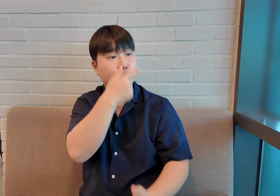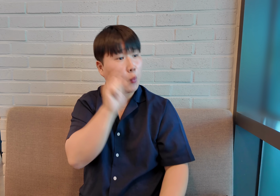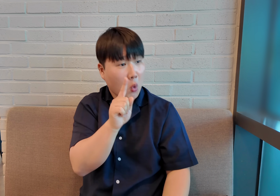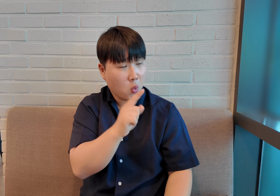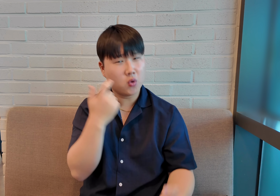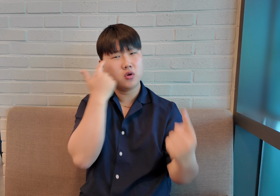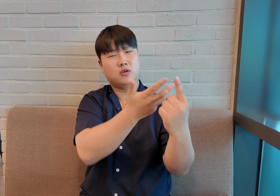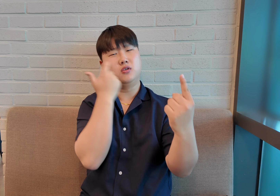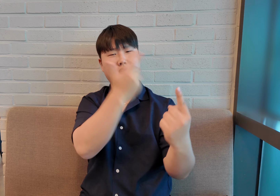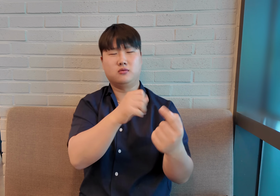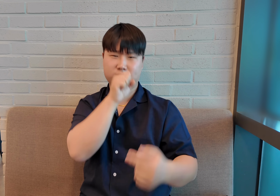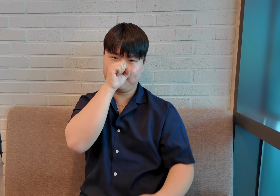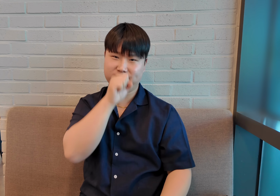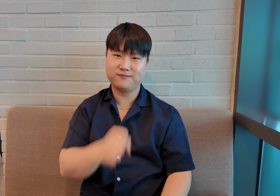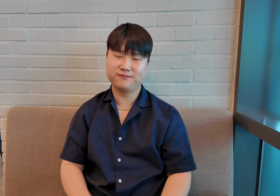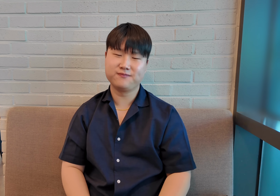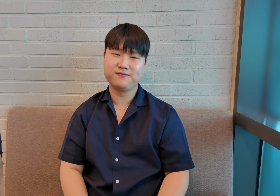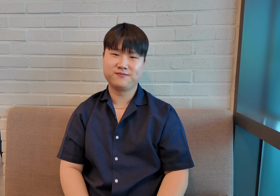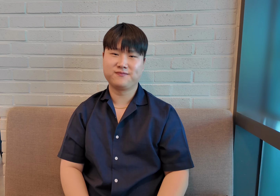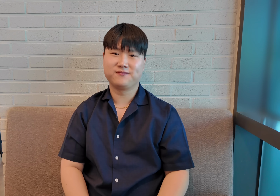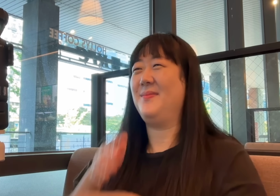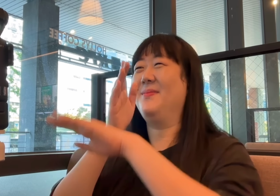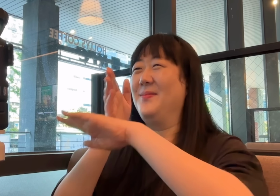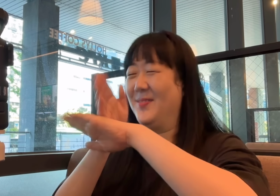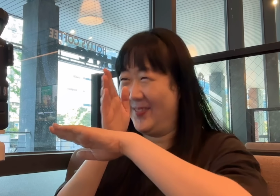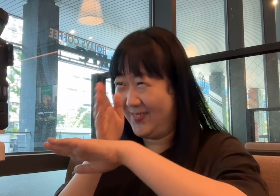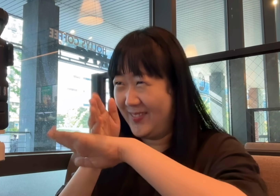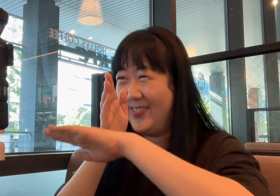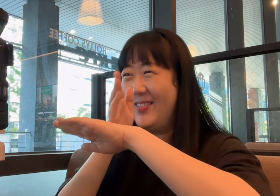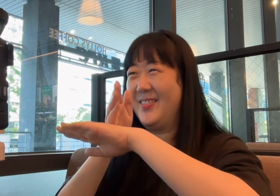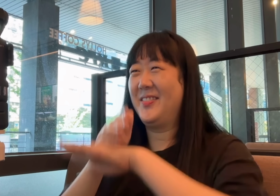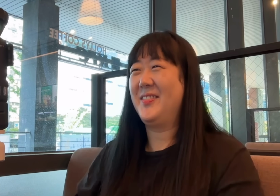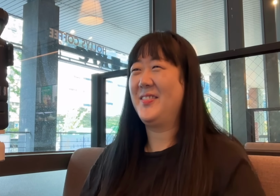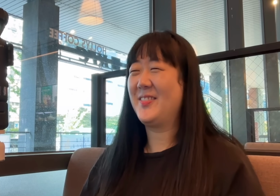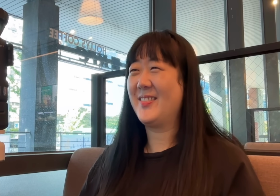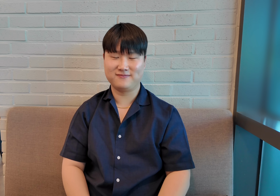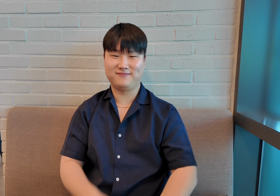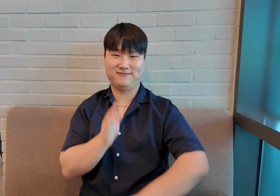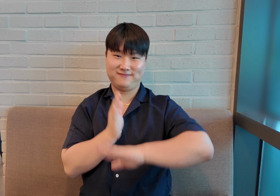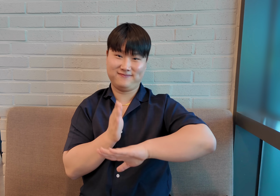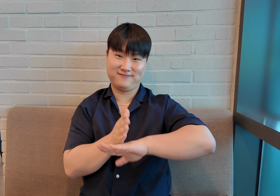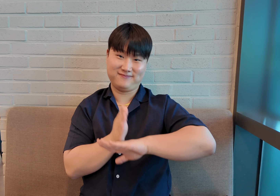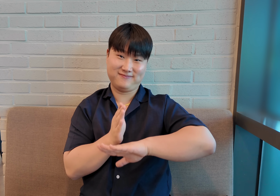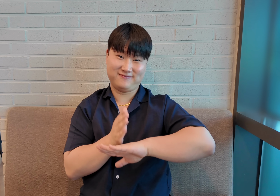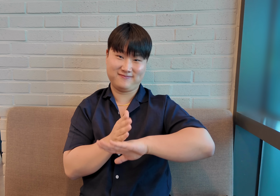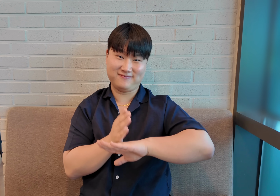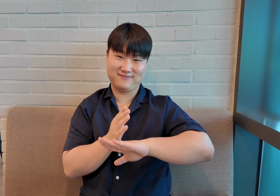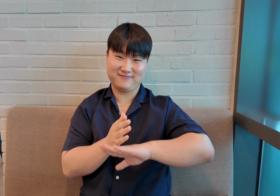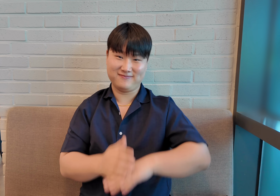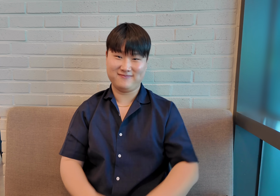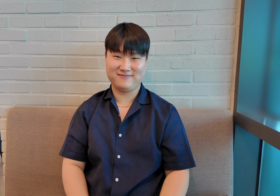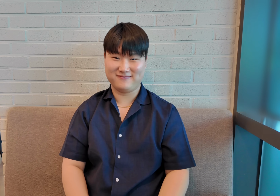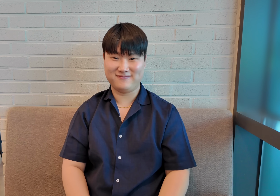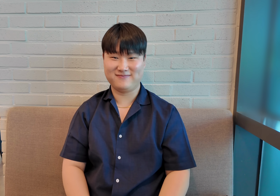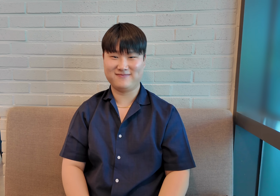to ask them what their sign language lacks and improve on that part. Thank you, thank you,